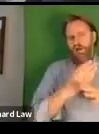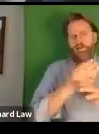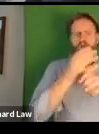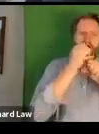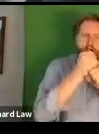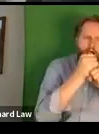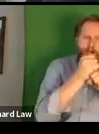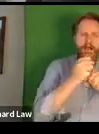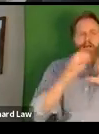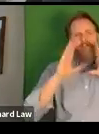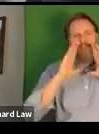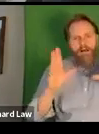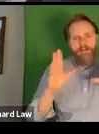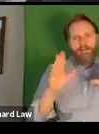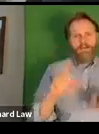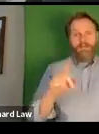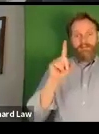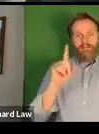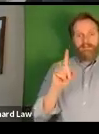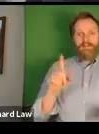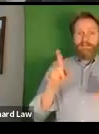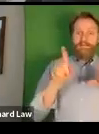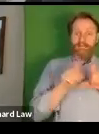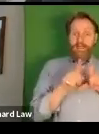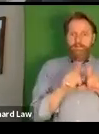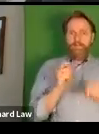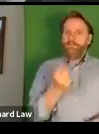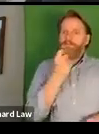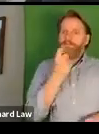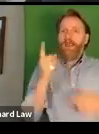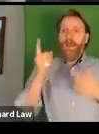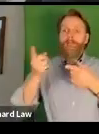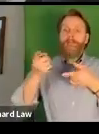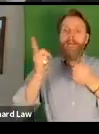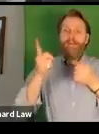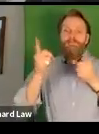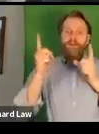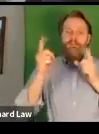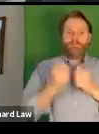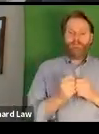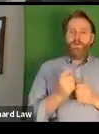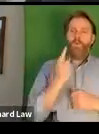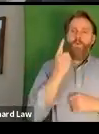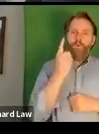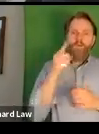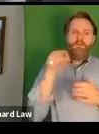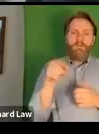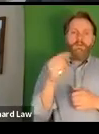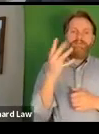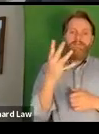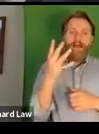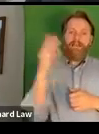he's told HMRC management that you can only have between one and a half and two and half percent unless you give up terms and conditions